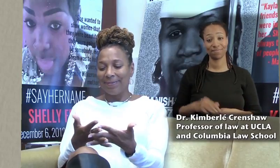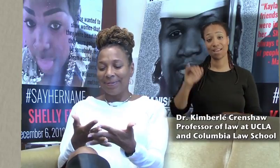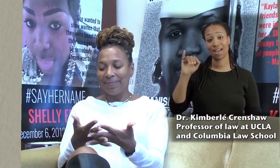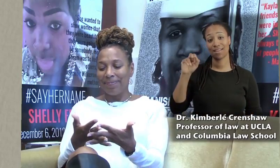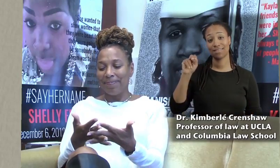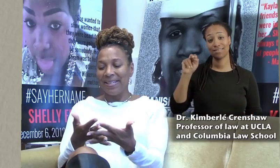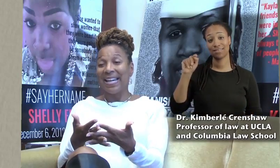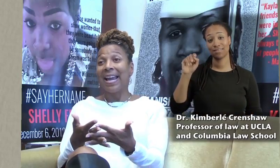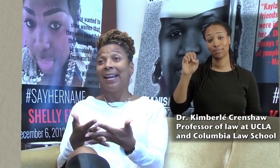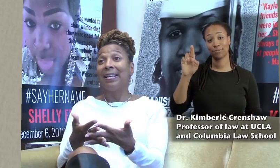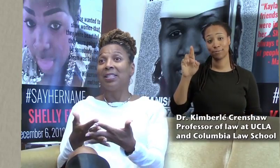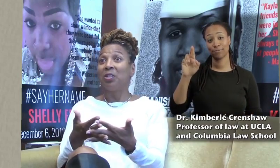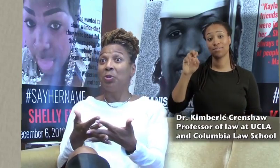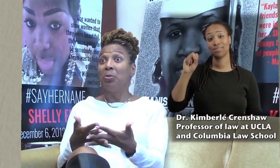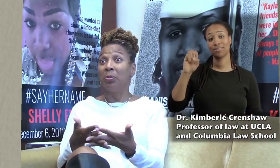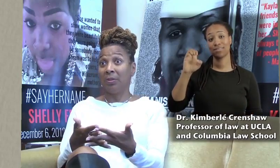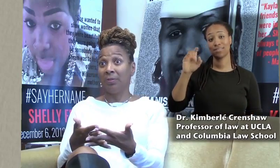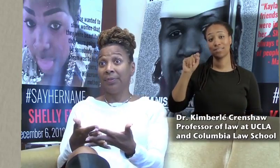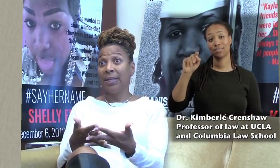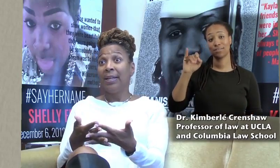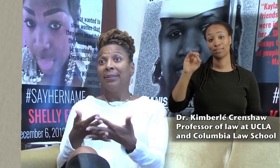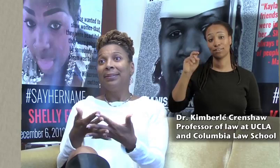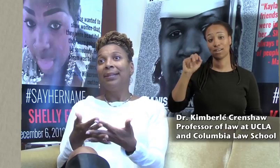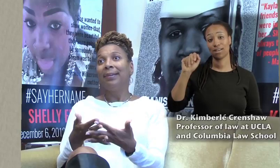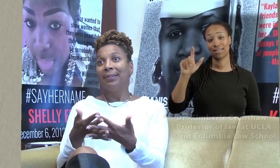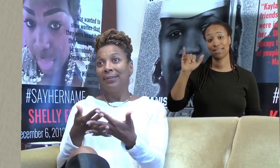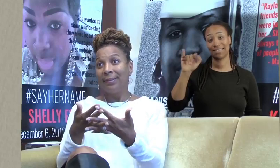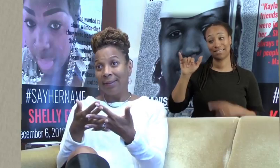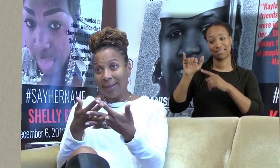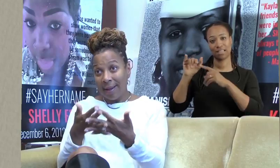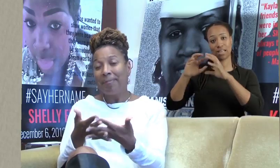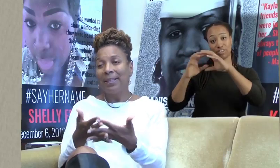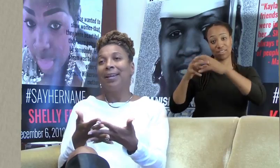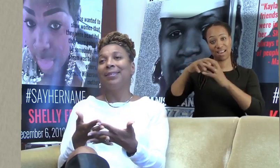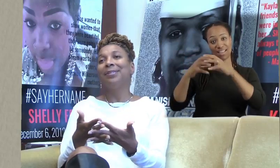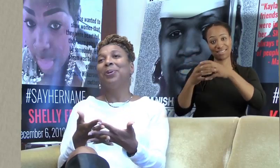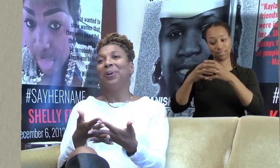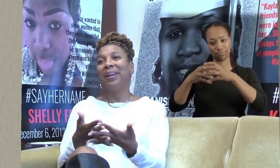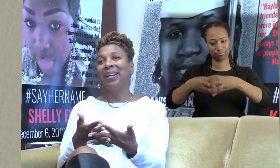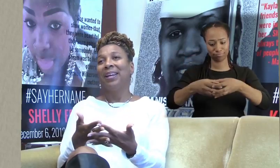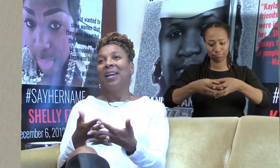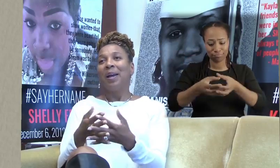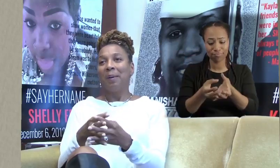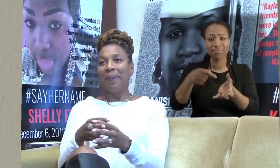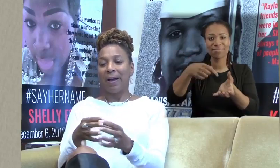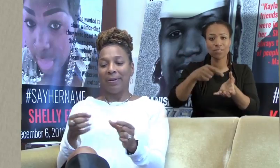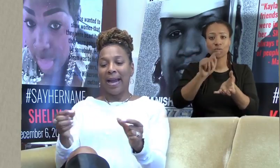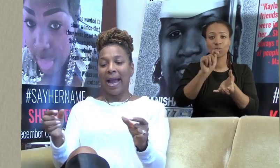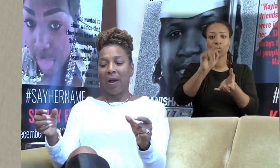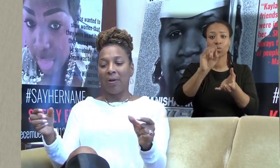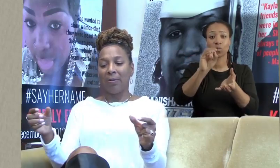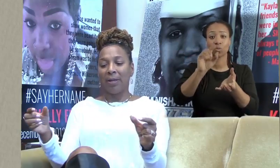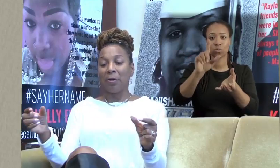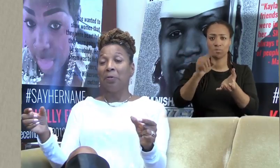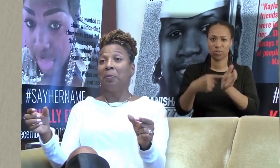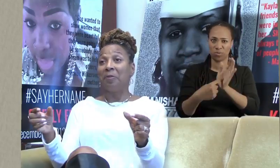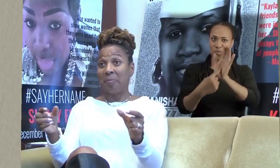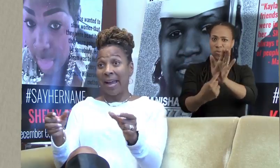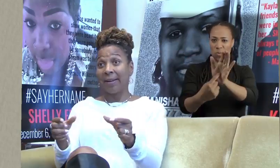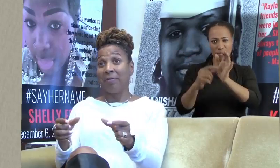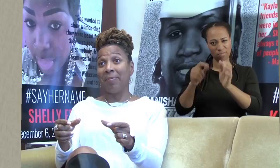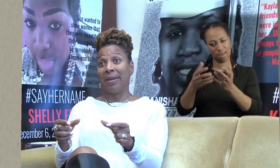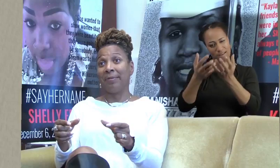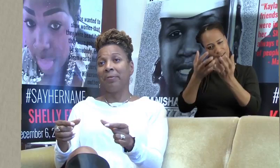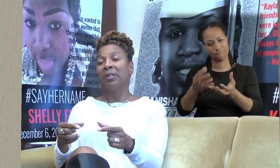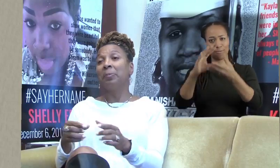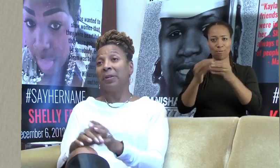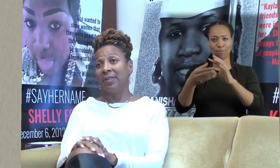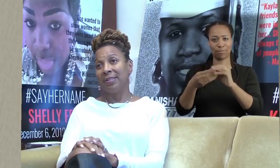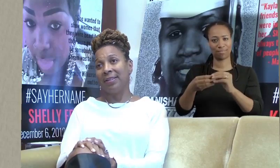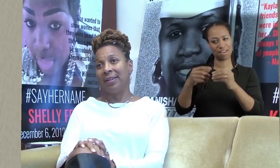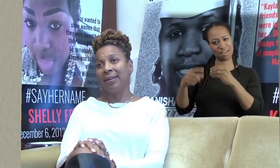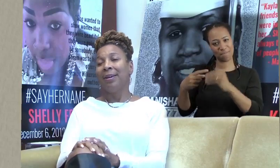Dr. Crenshaw: Intersectionality began as a tool to tell a complicated story about how